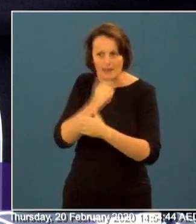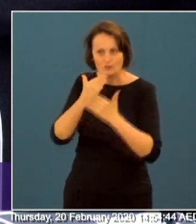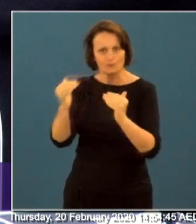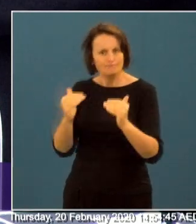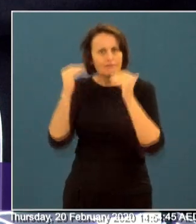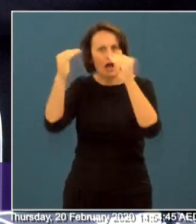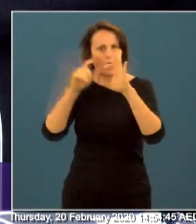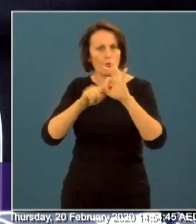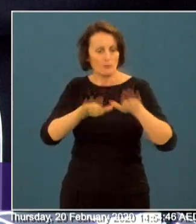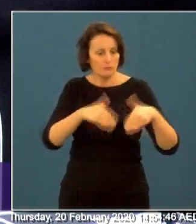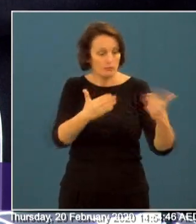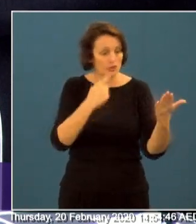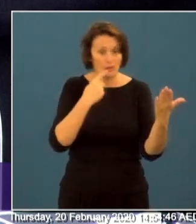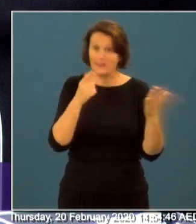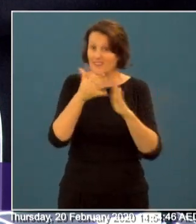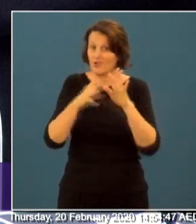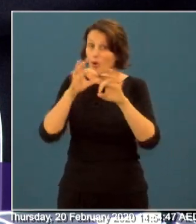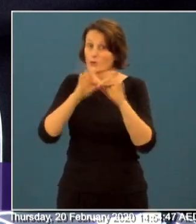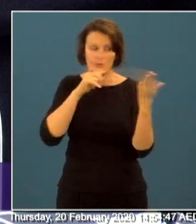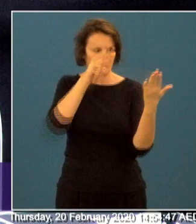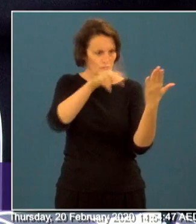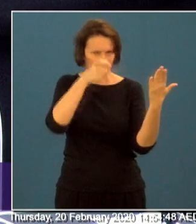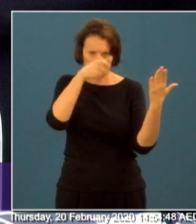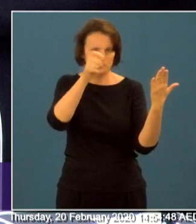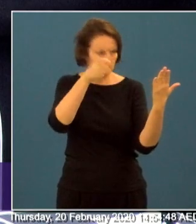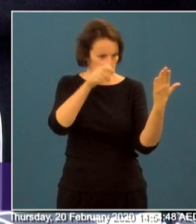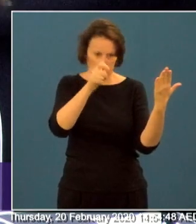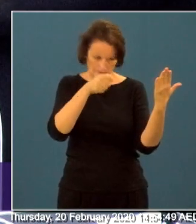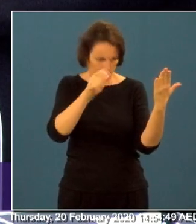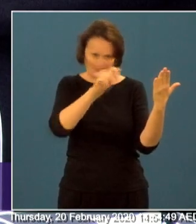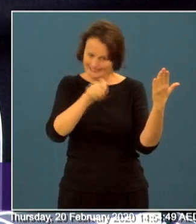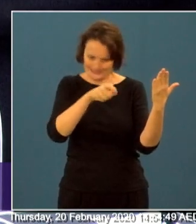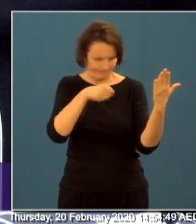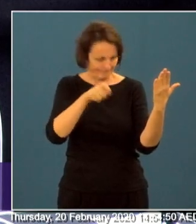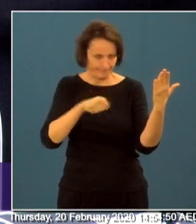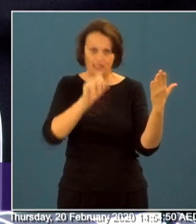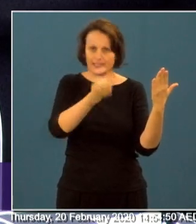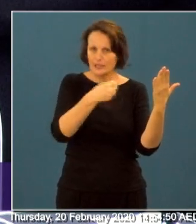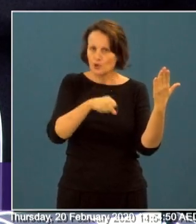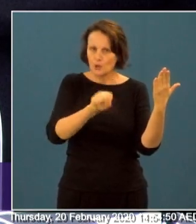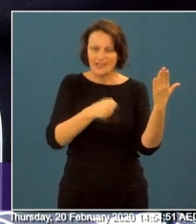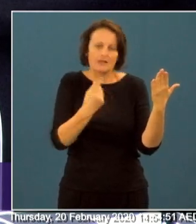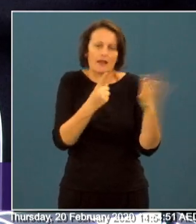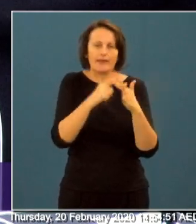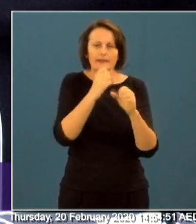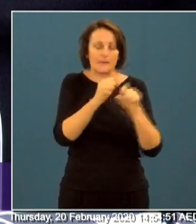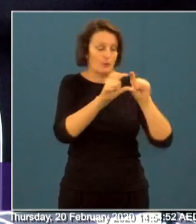And it's a simple yes or no for a lot of the questions. So taking as an example the first one: All staff, including clerical and clinical staff,